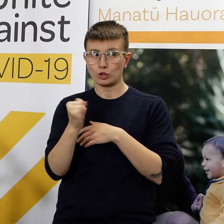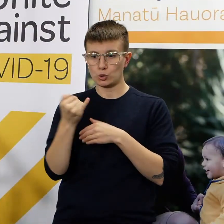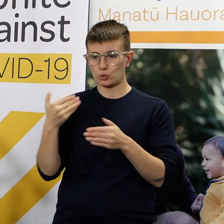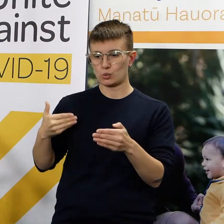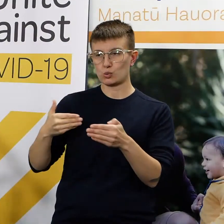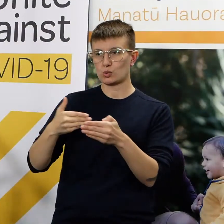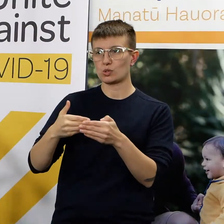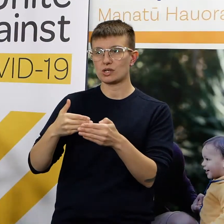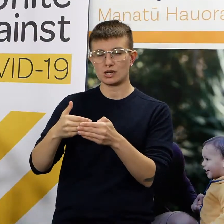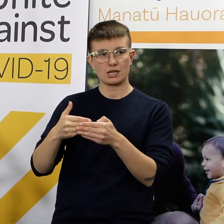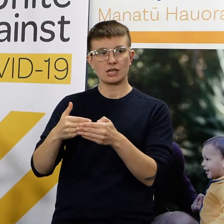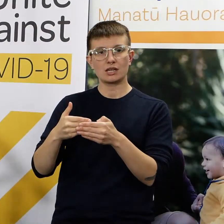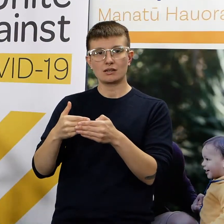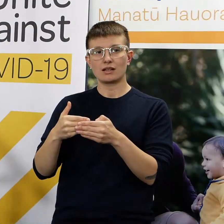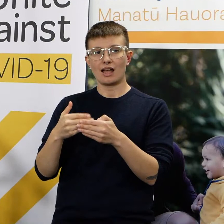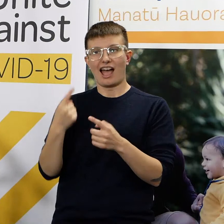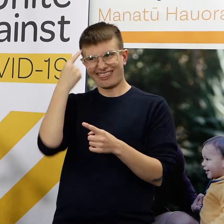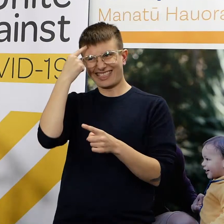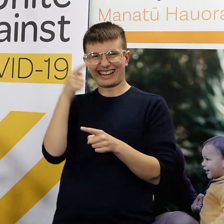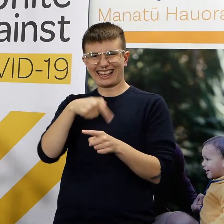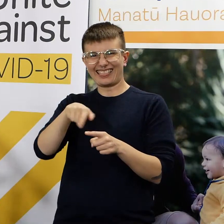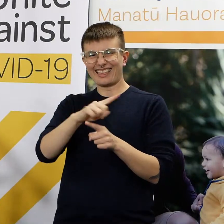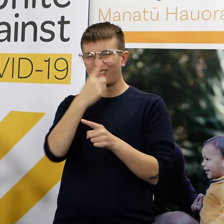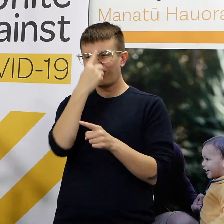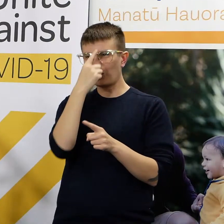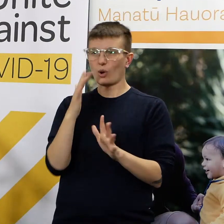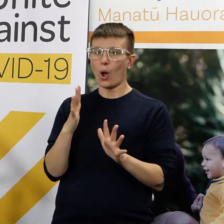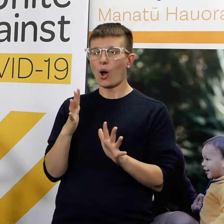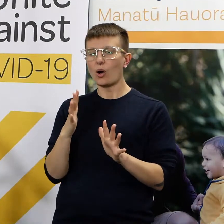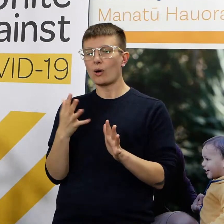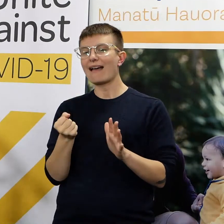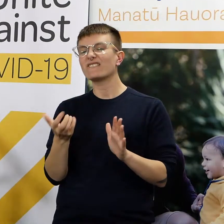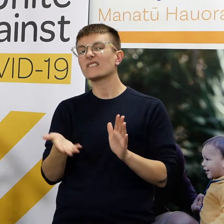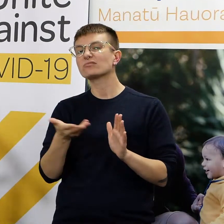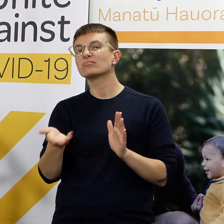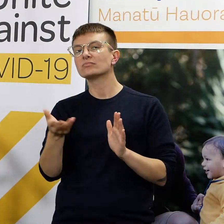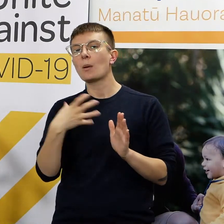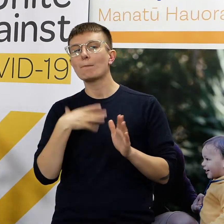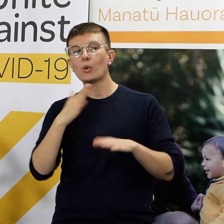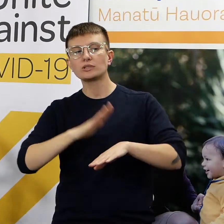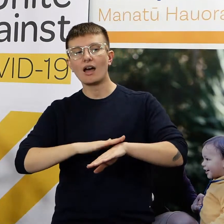It seems that they may have thought they had more time. But unfortunately the relative died that night,